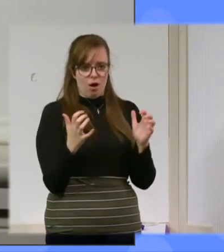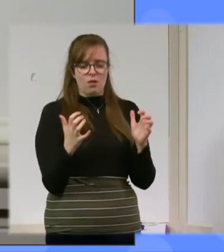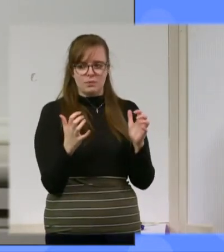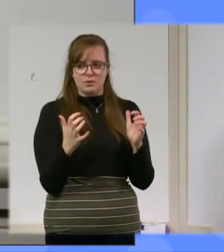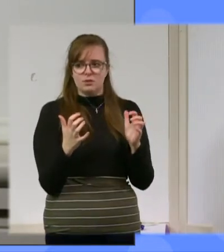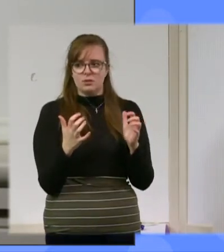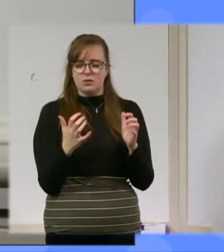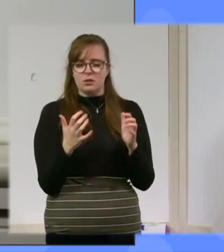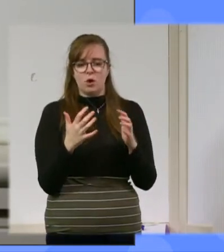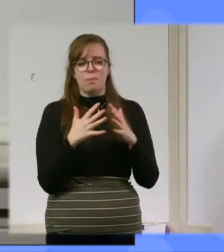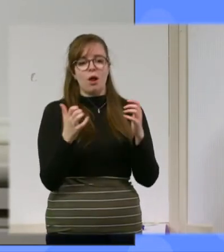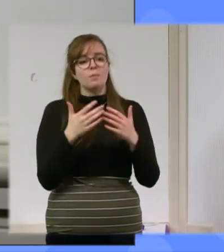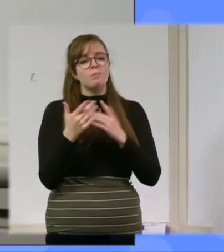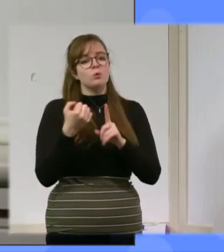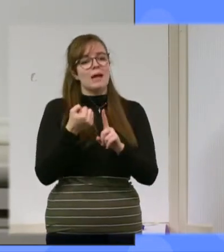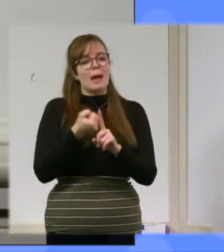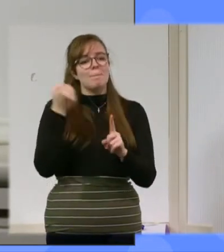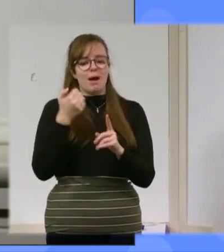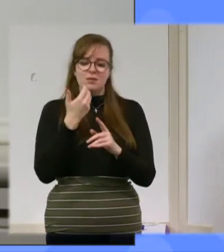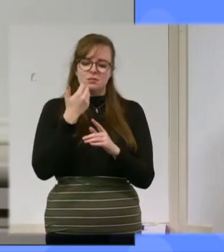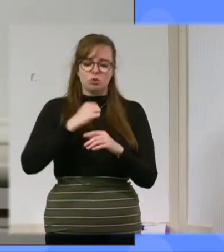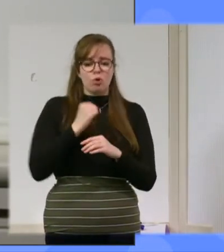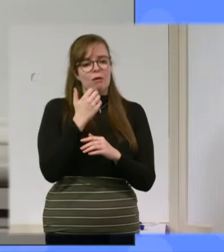Parliament the most impact on Scotland's day-to-day issues was was Westminster